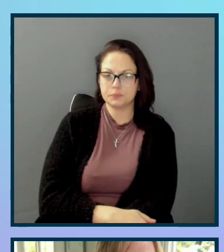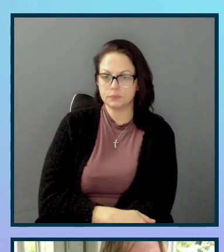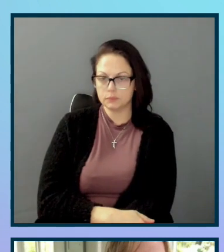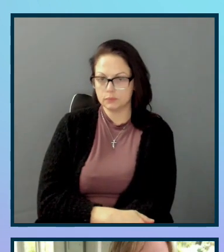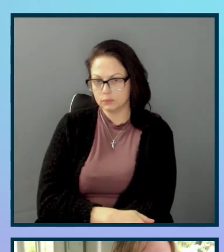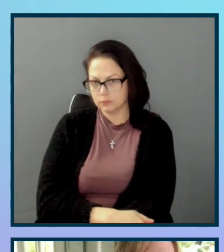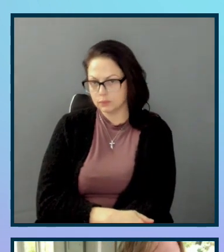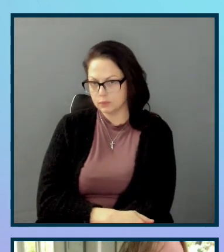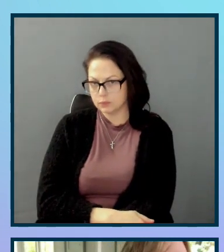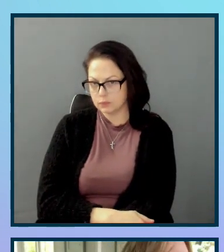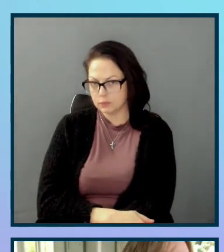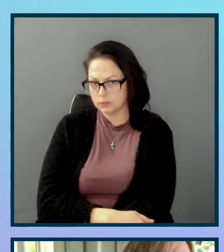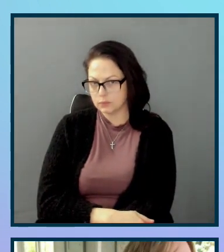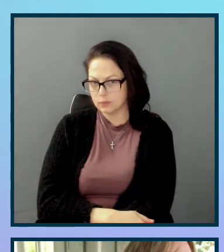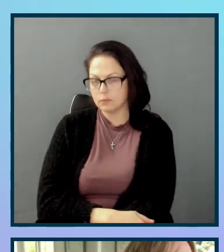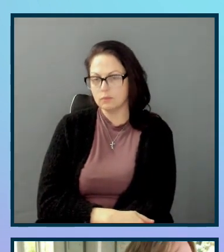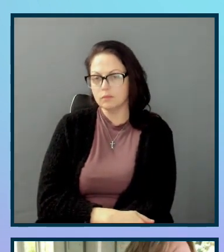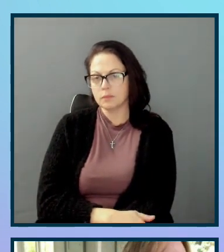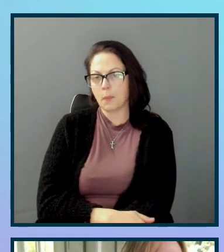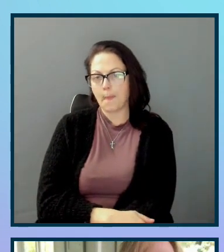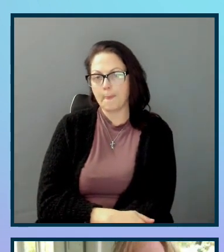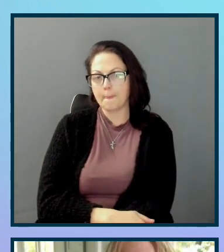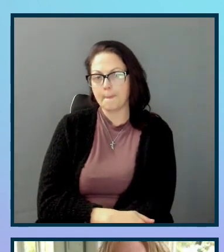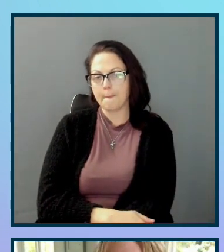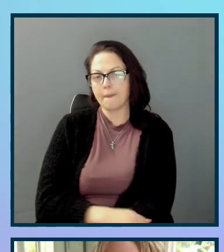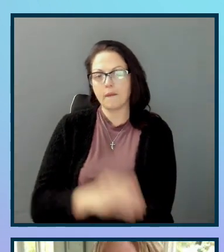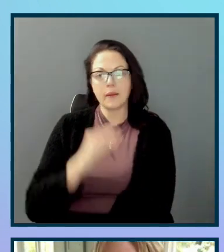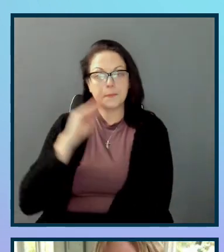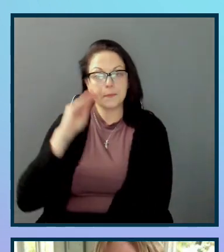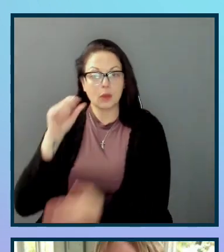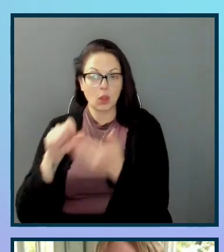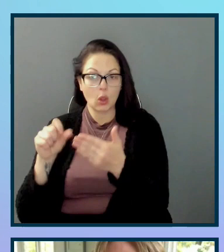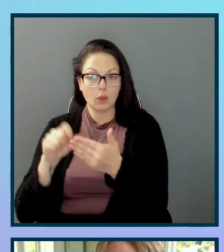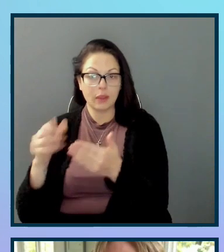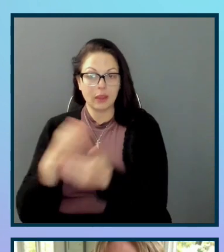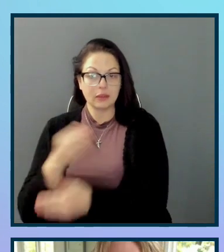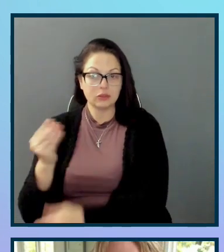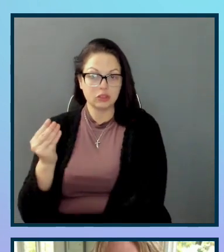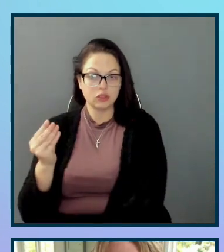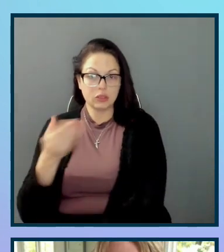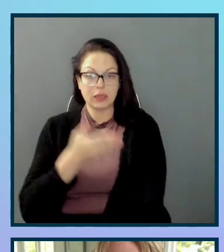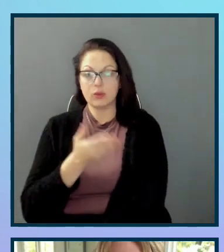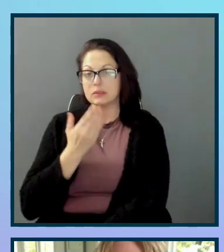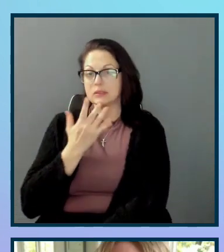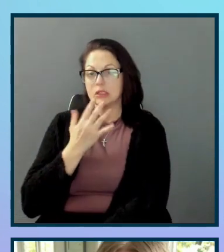So real quickly, I'm going to the homepage and here is the color blind test that we saw earlier.